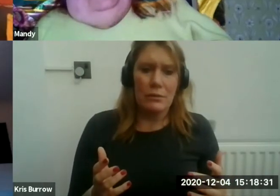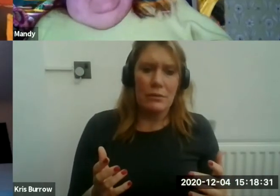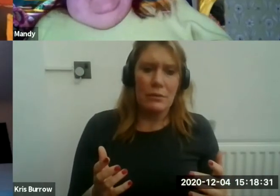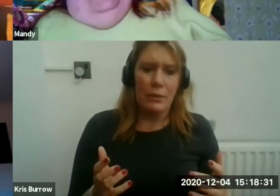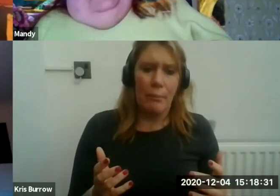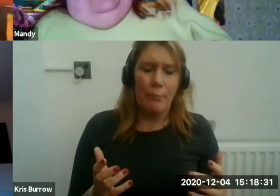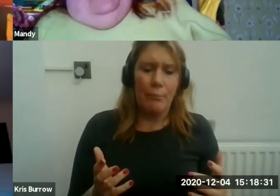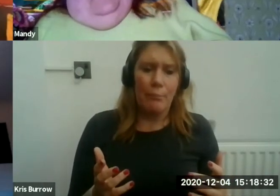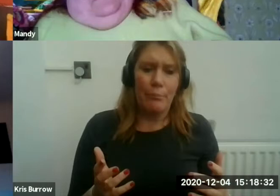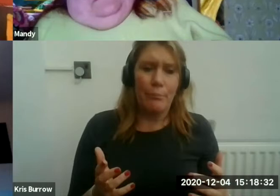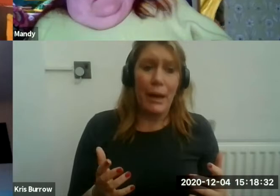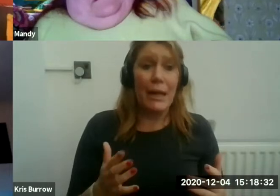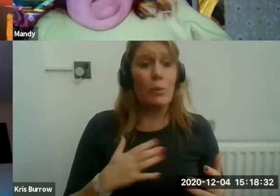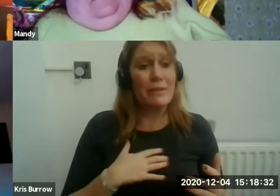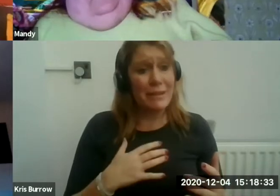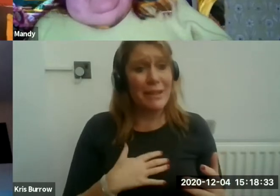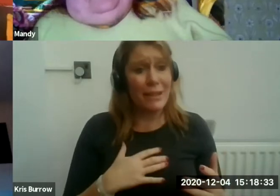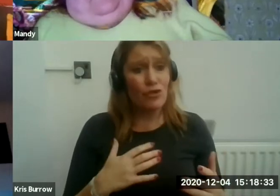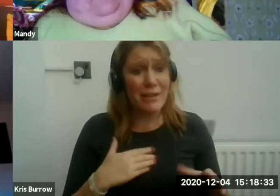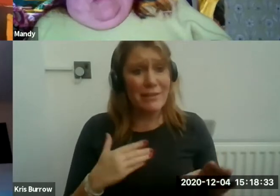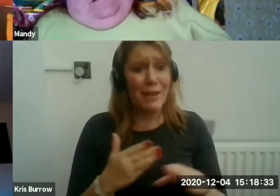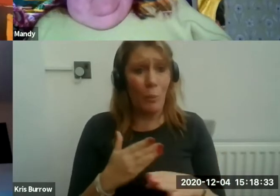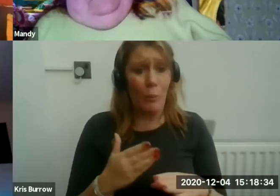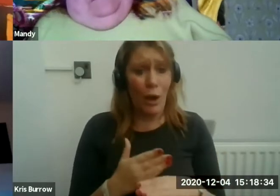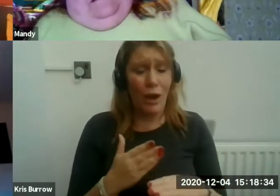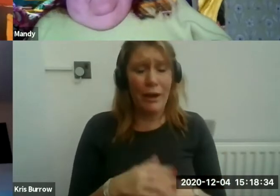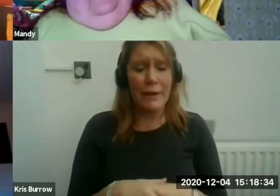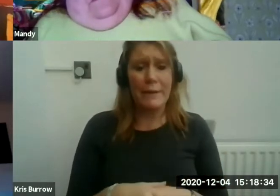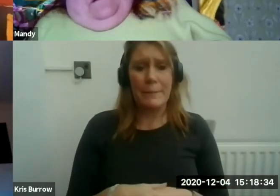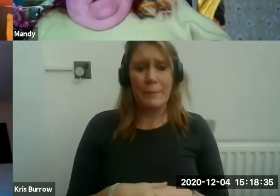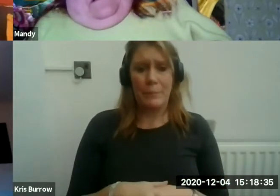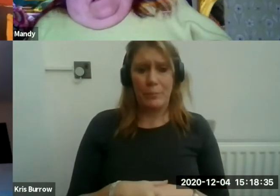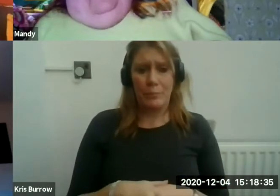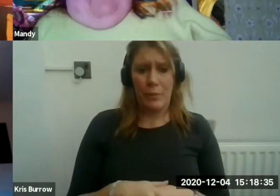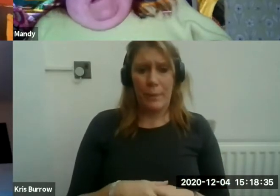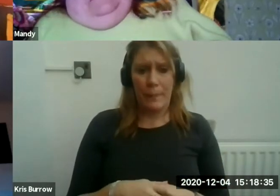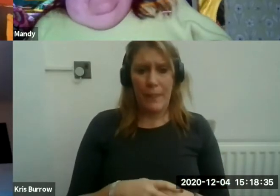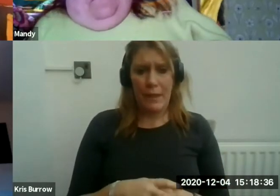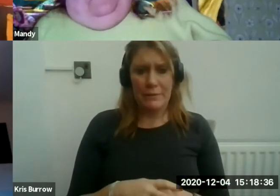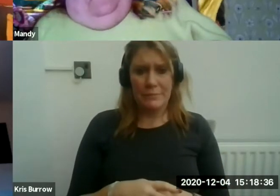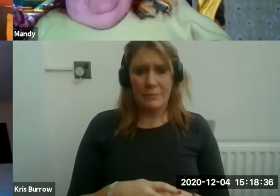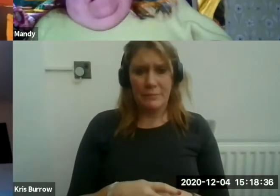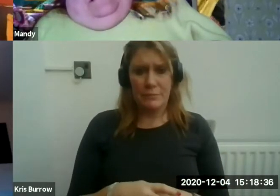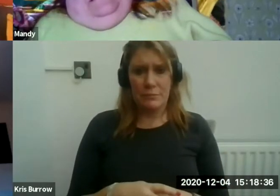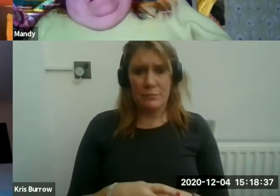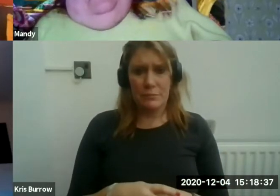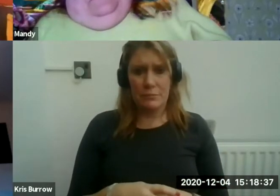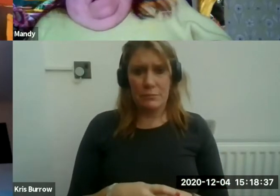interesting thing to do. It was great